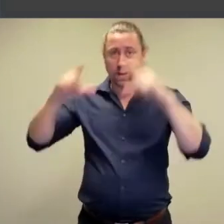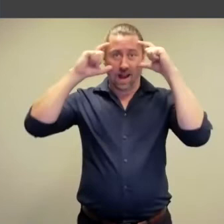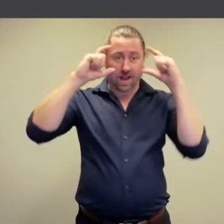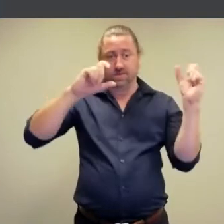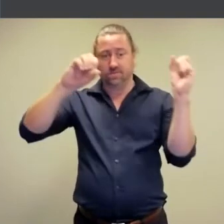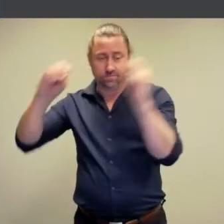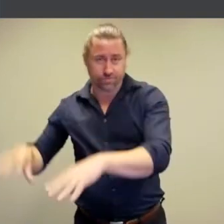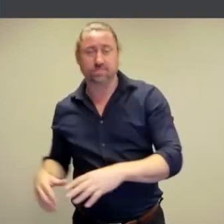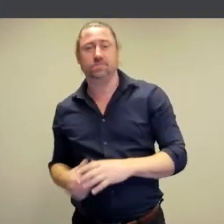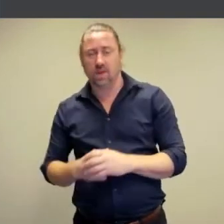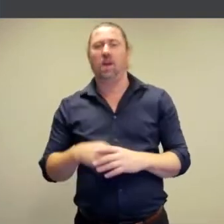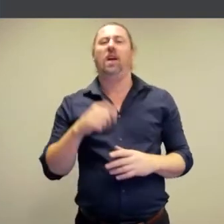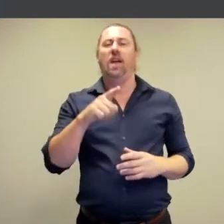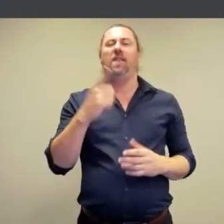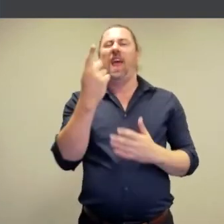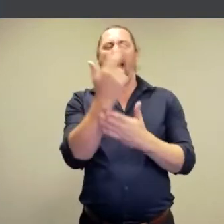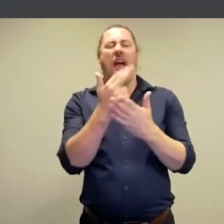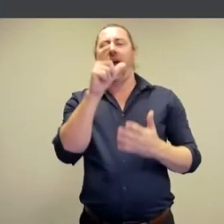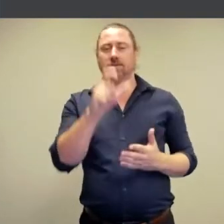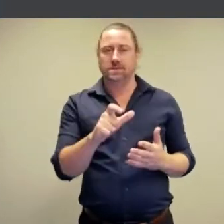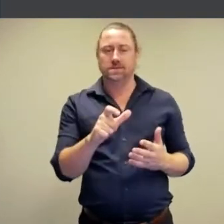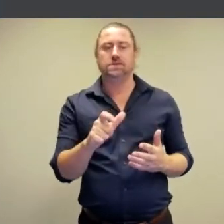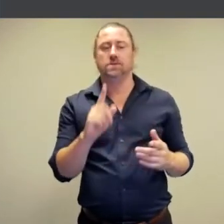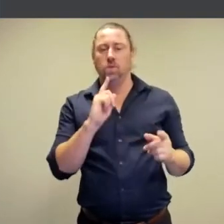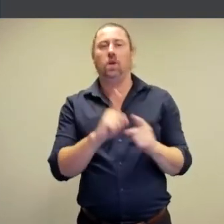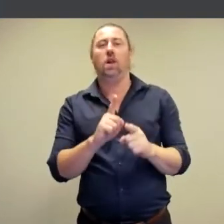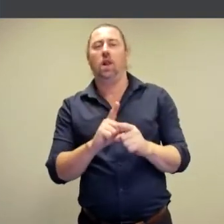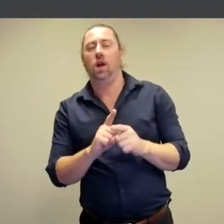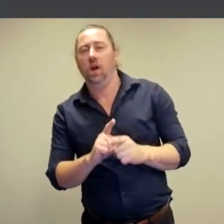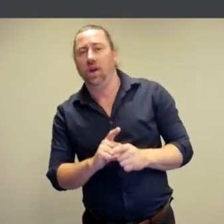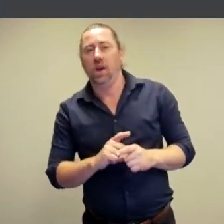kind of creative flourish